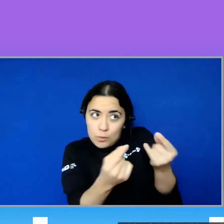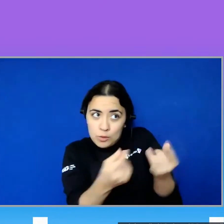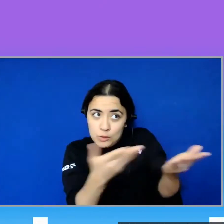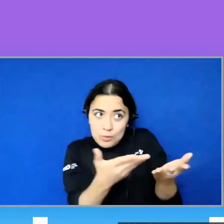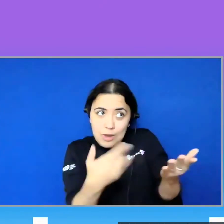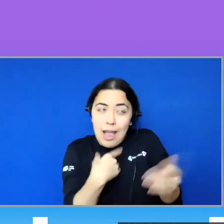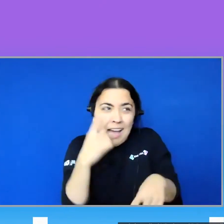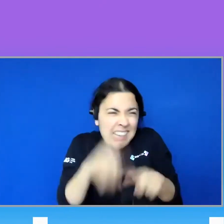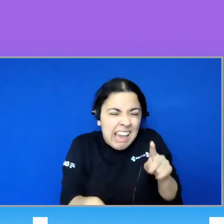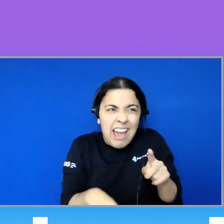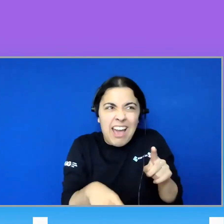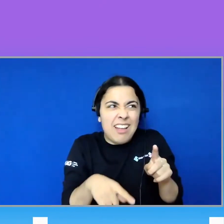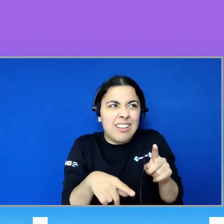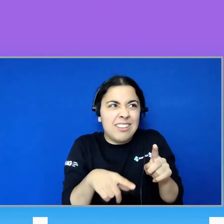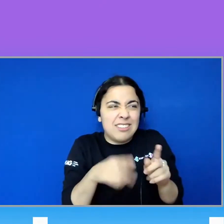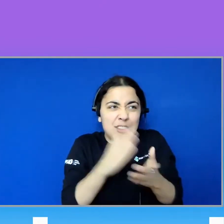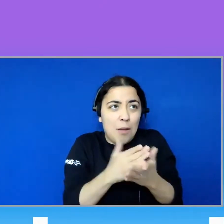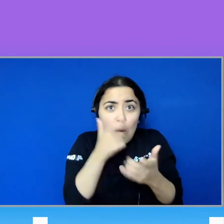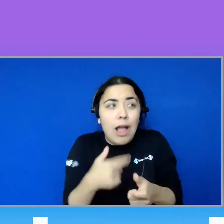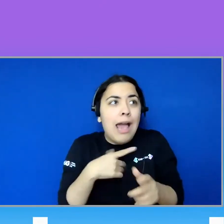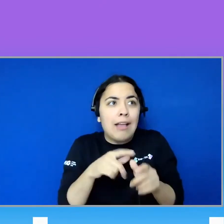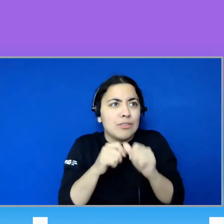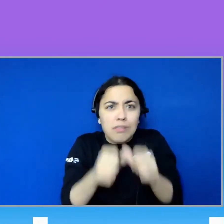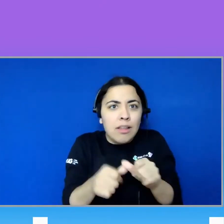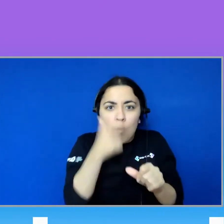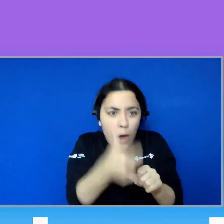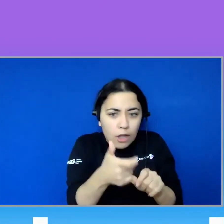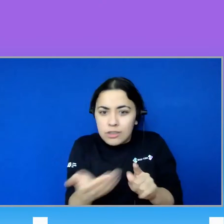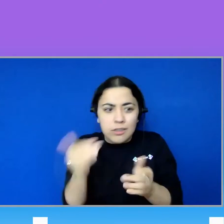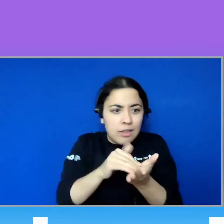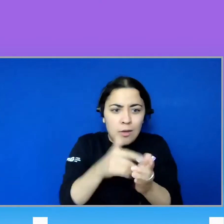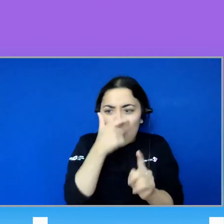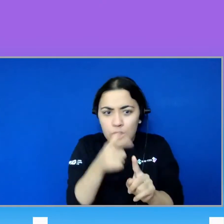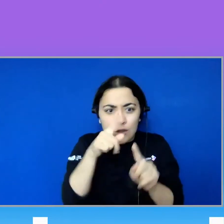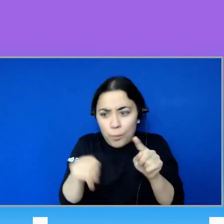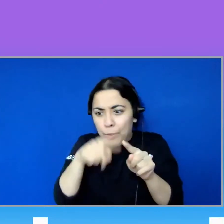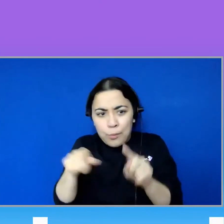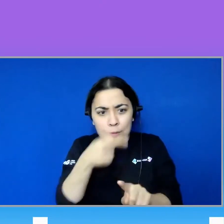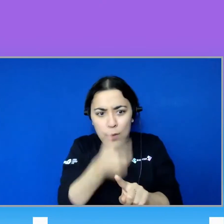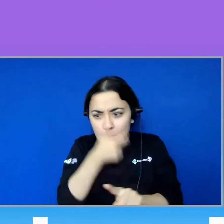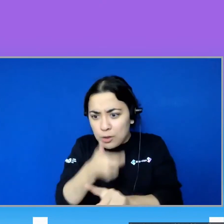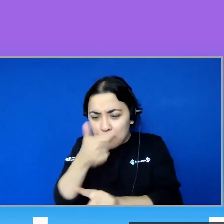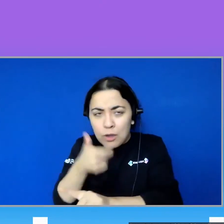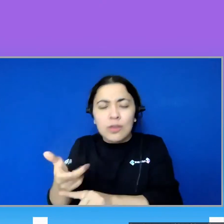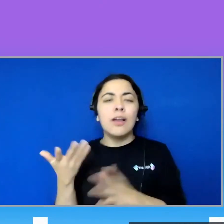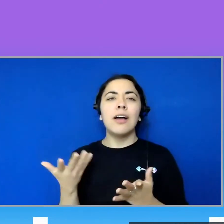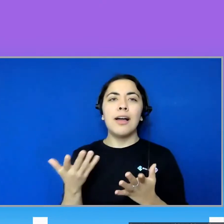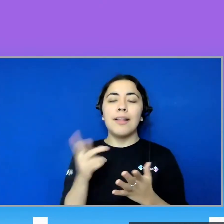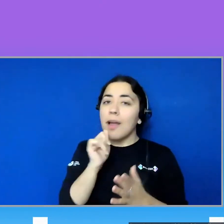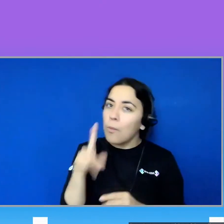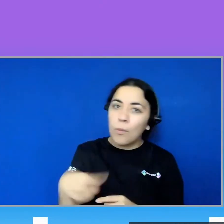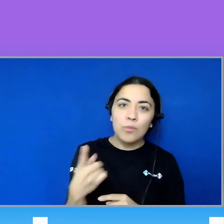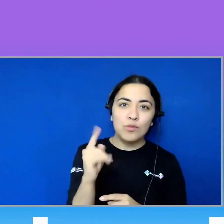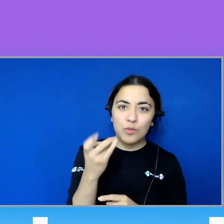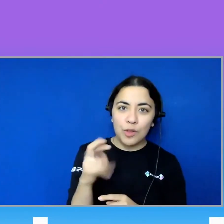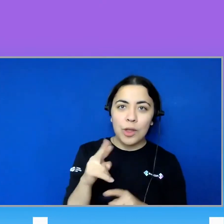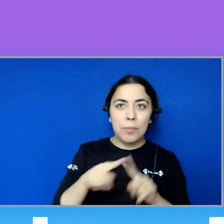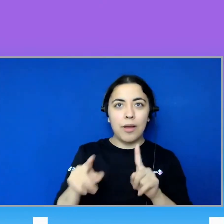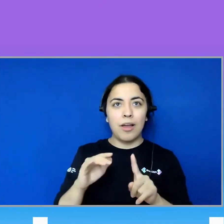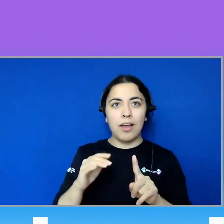done. I can't stop watching this trailer. And it wasn't the trailer that we just